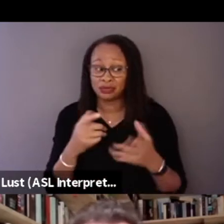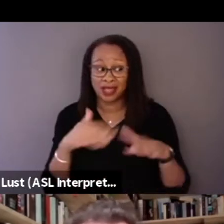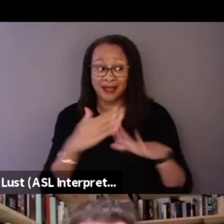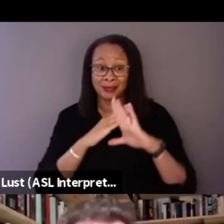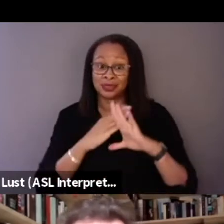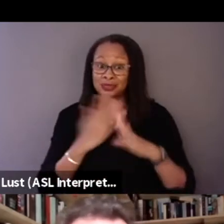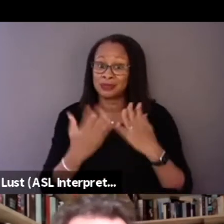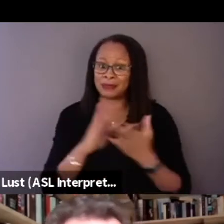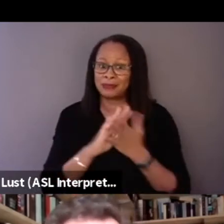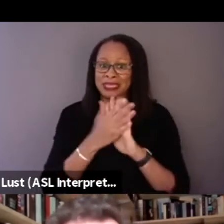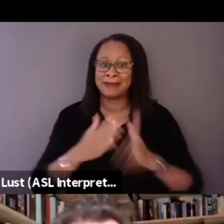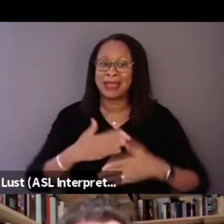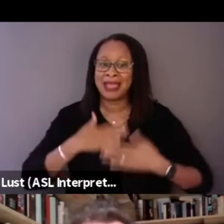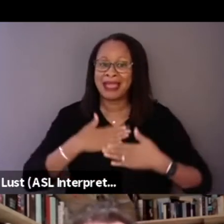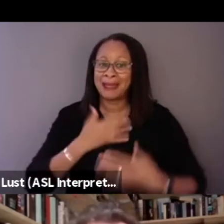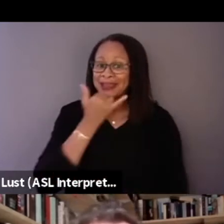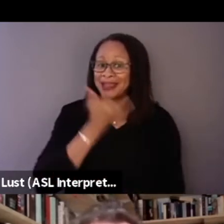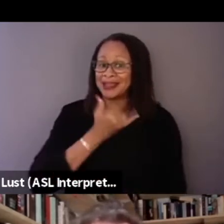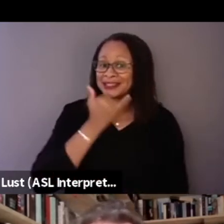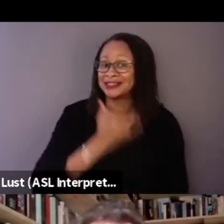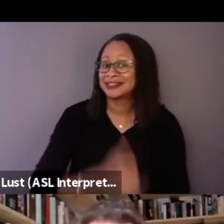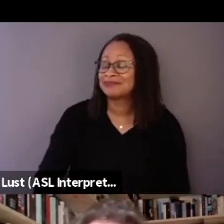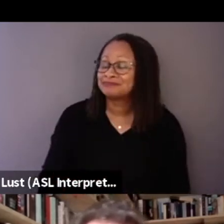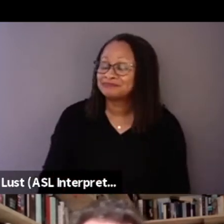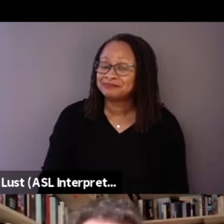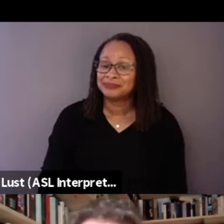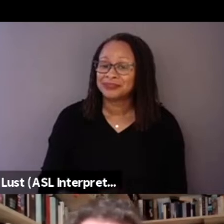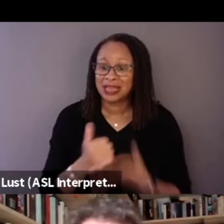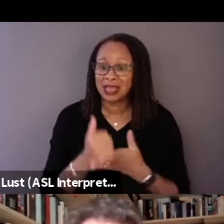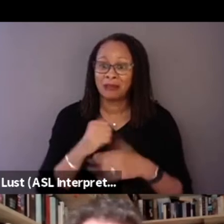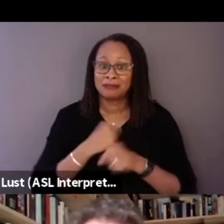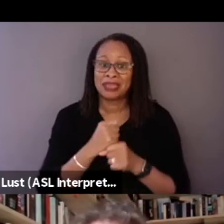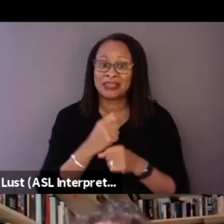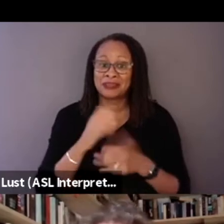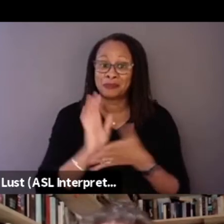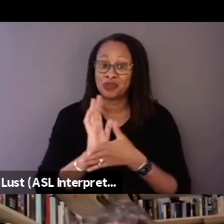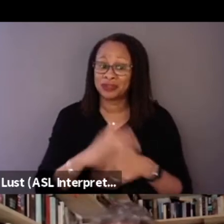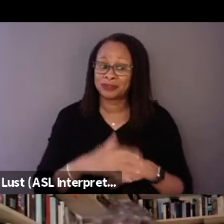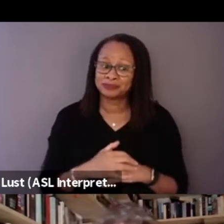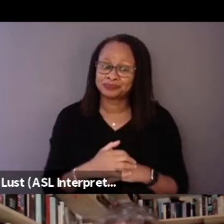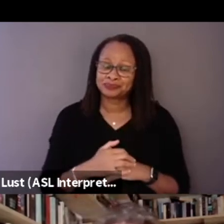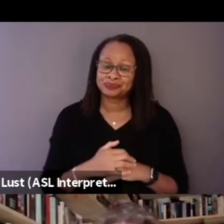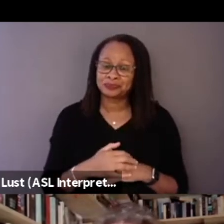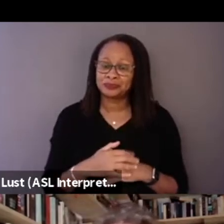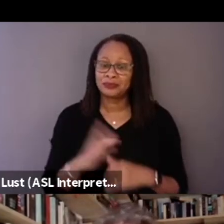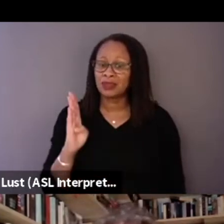the things that you came across that helped make the movie? Well, the thing that Bradley is saying reminds me